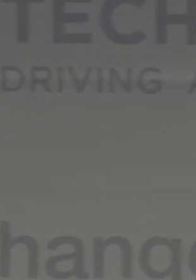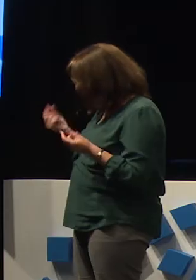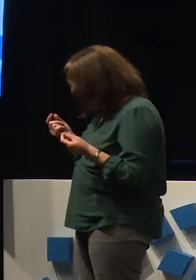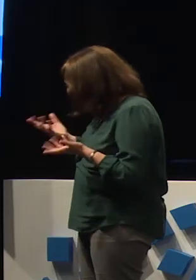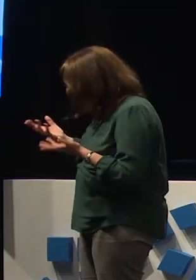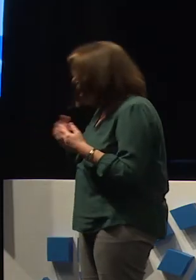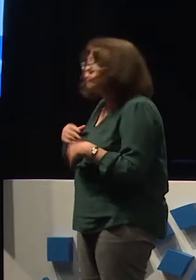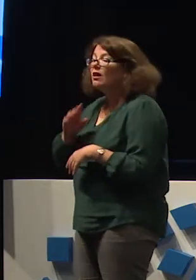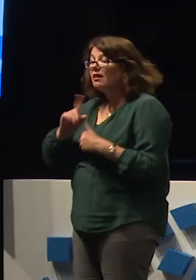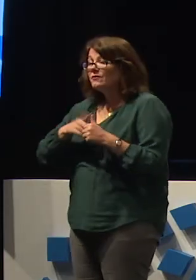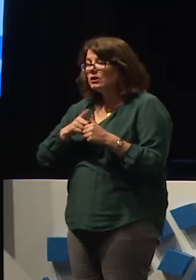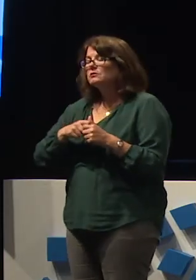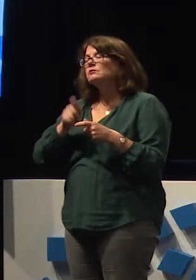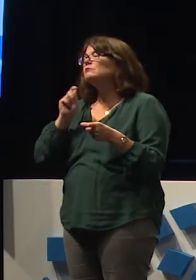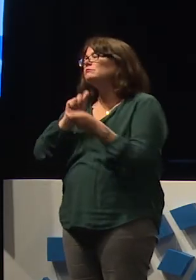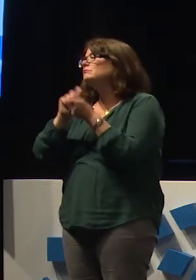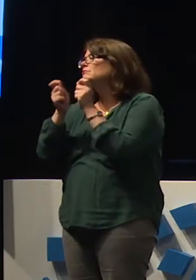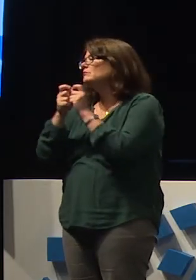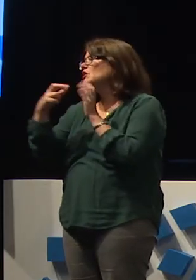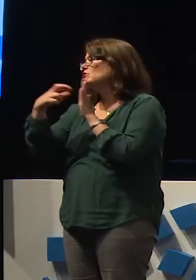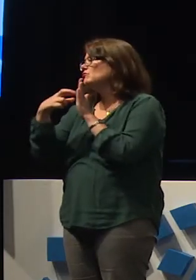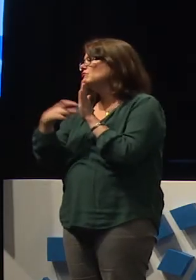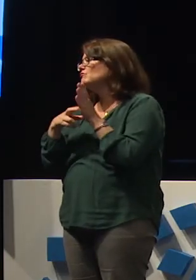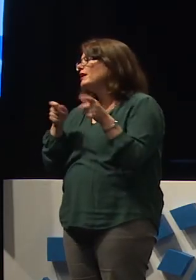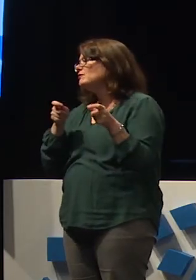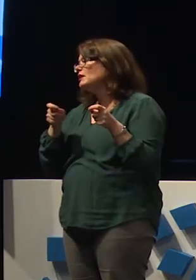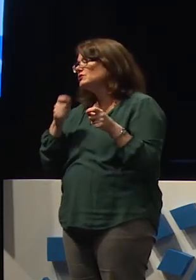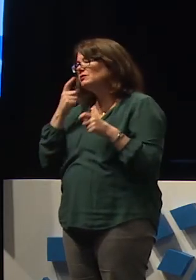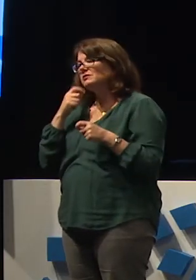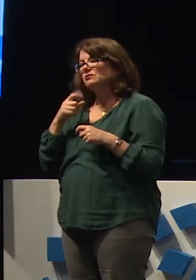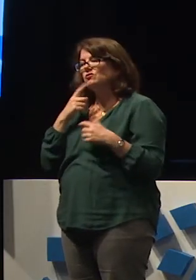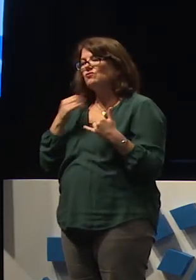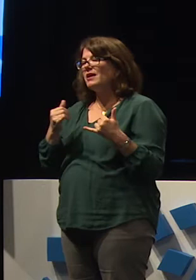to change regulation because right now you're not a medical device so you can't